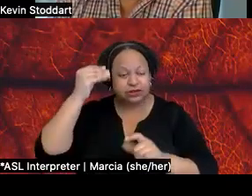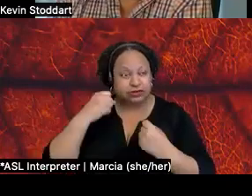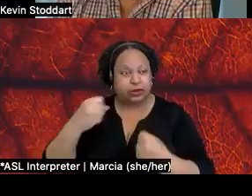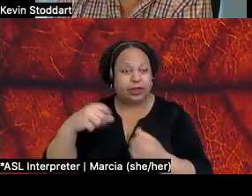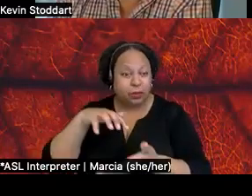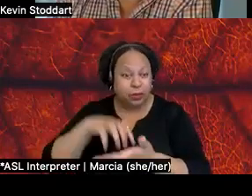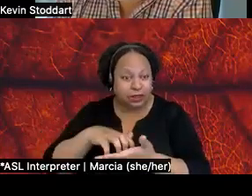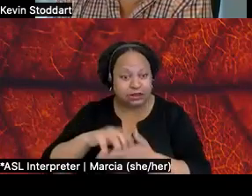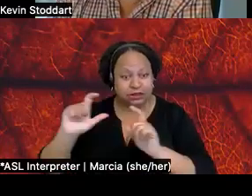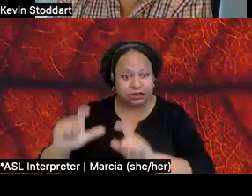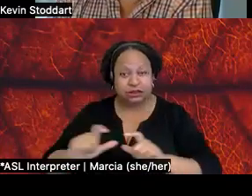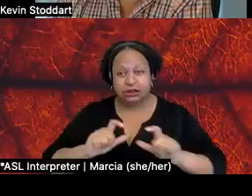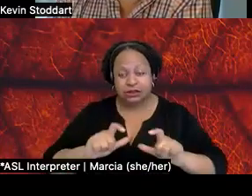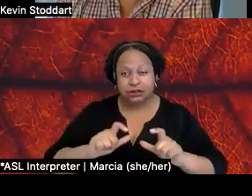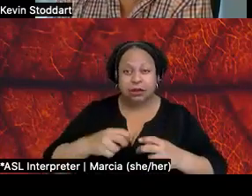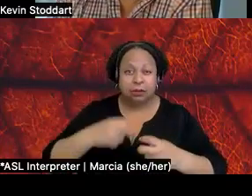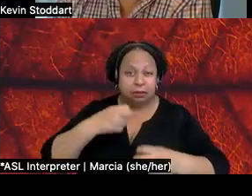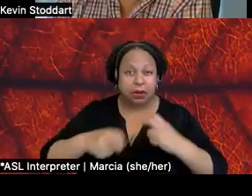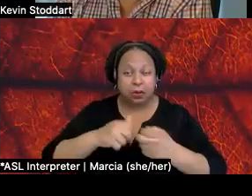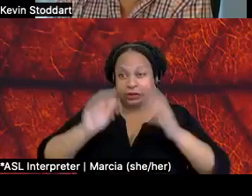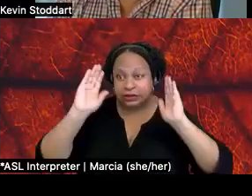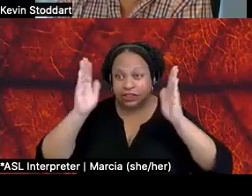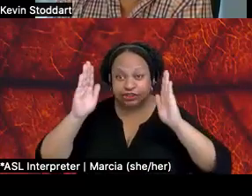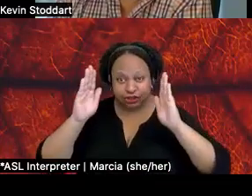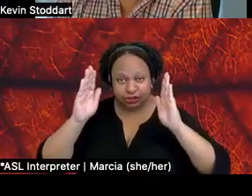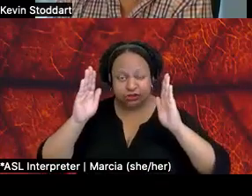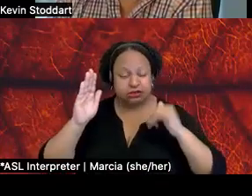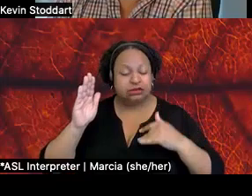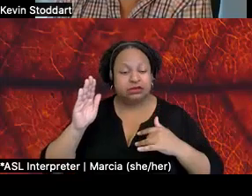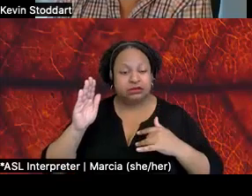We see problems with attention and focus.